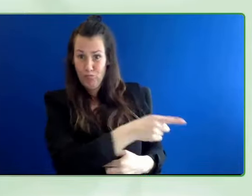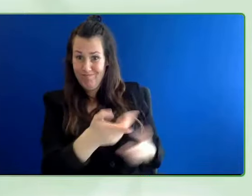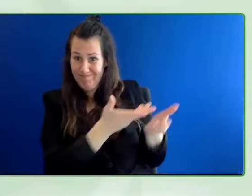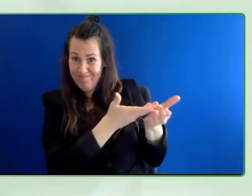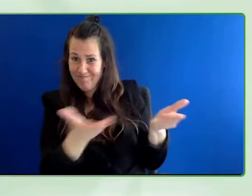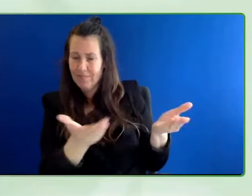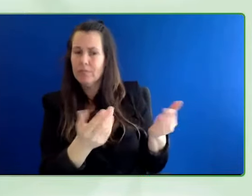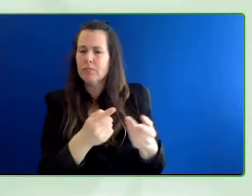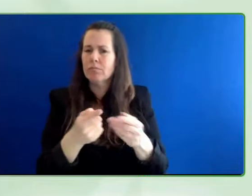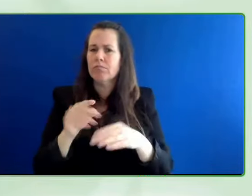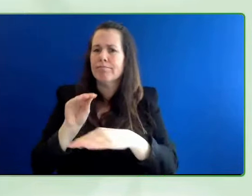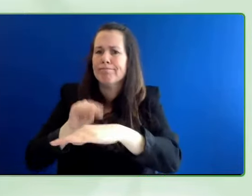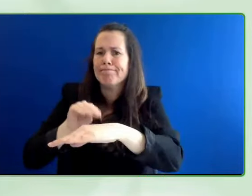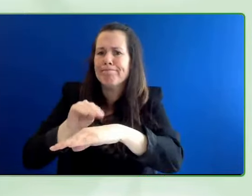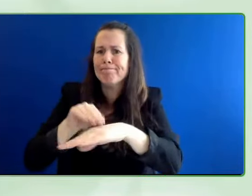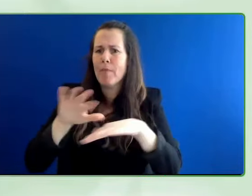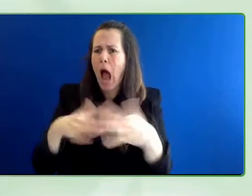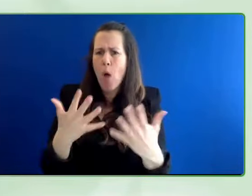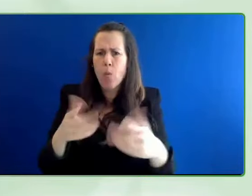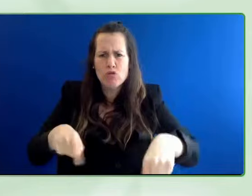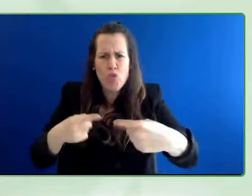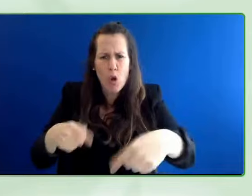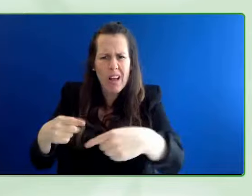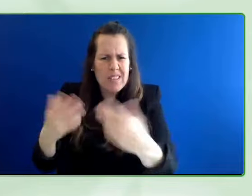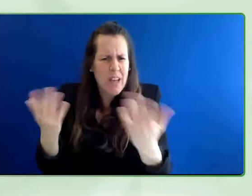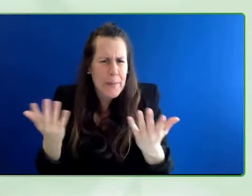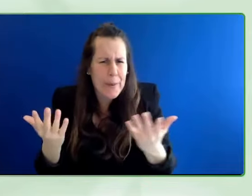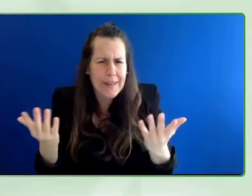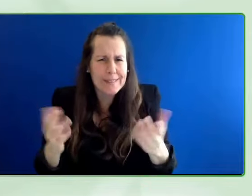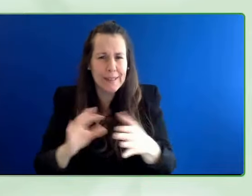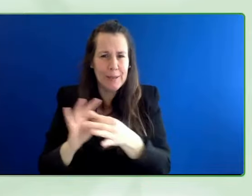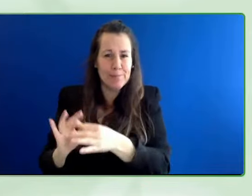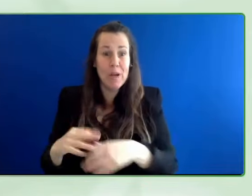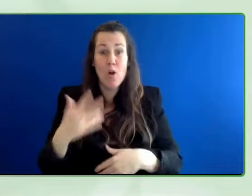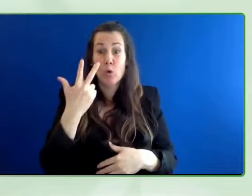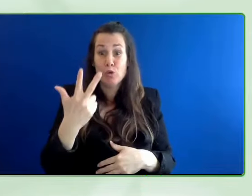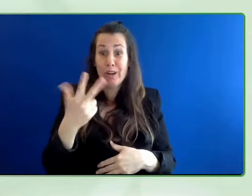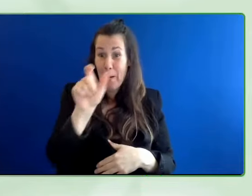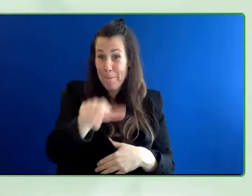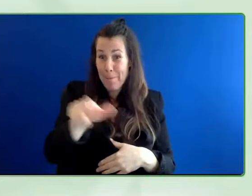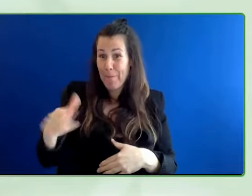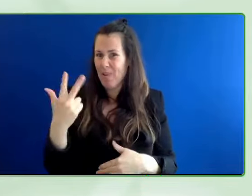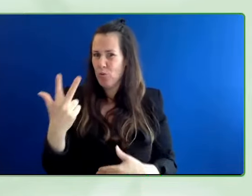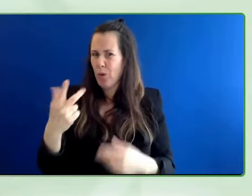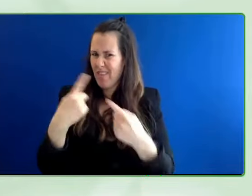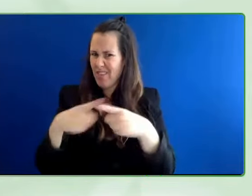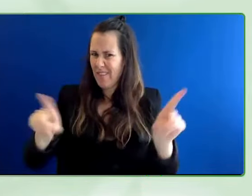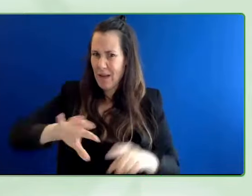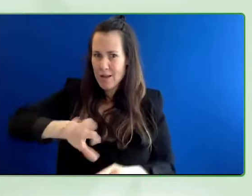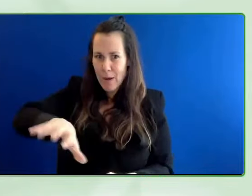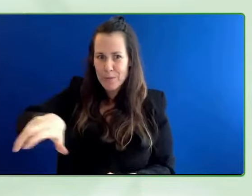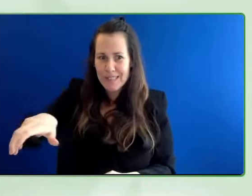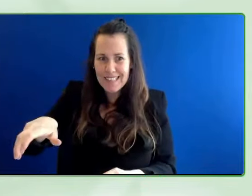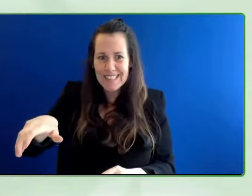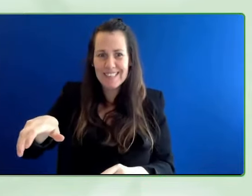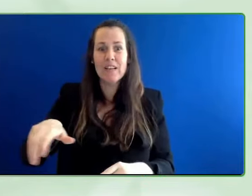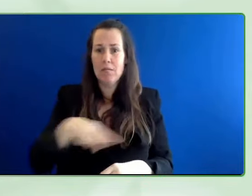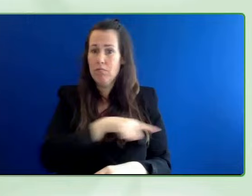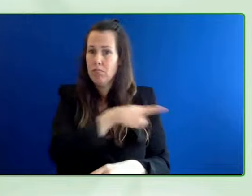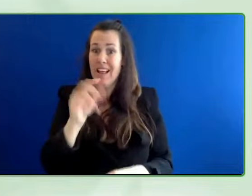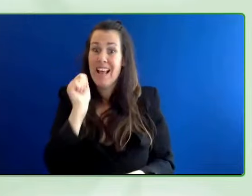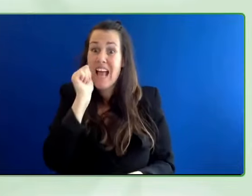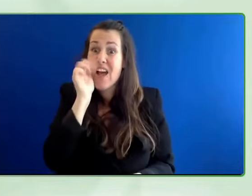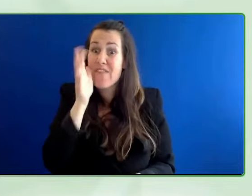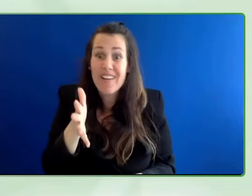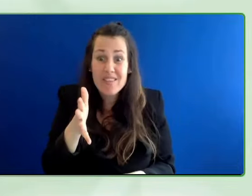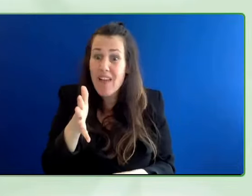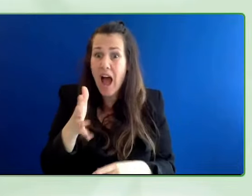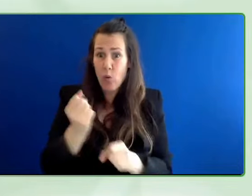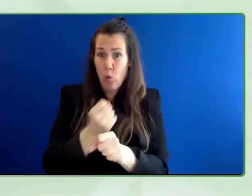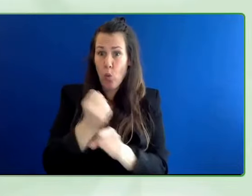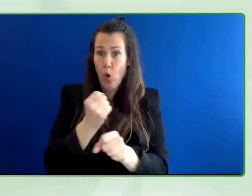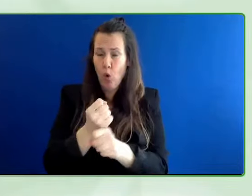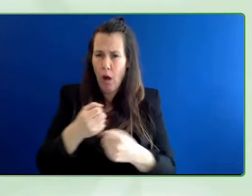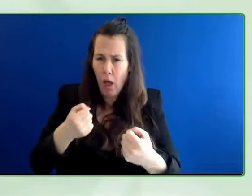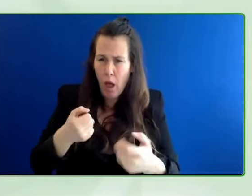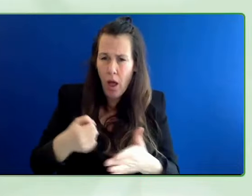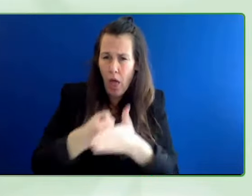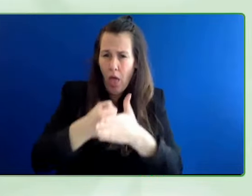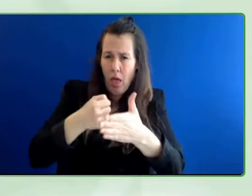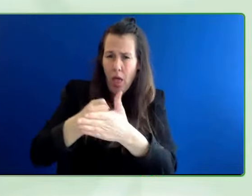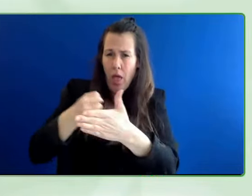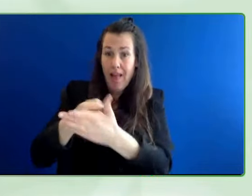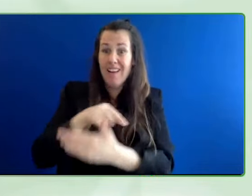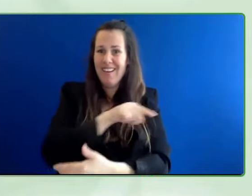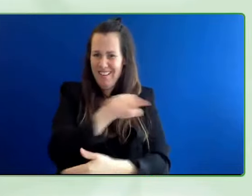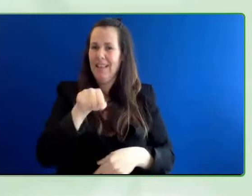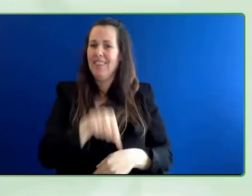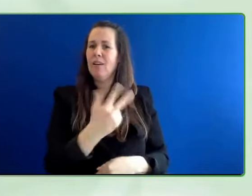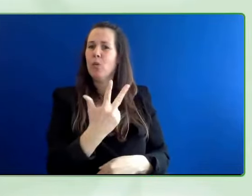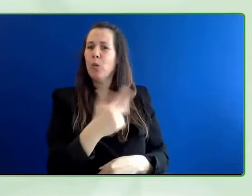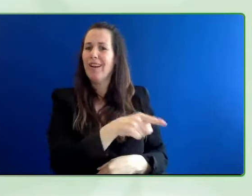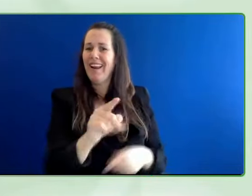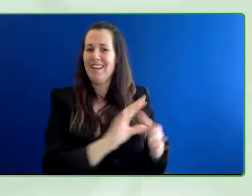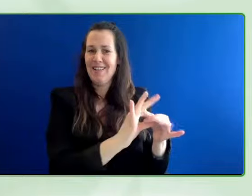supporting with disabilities to get assistive devices.